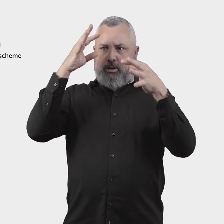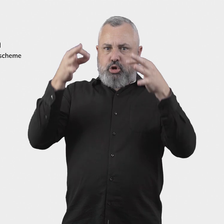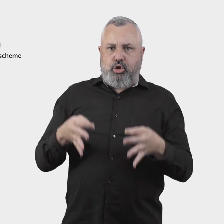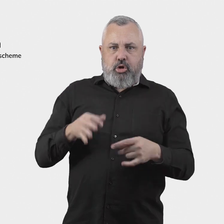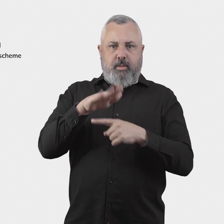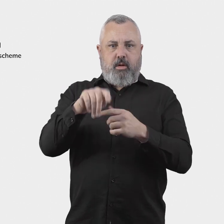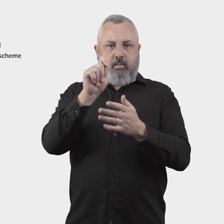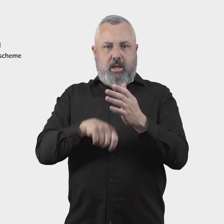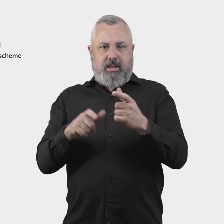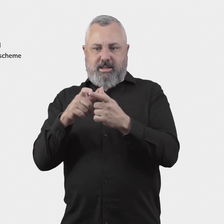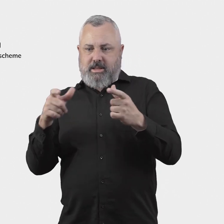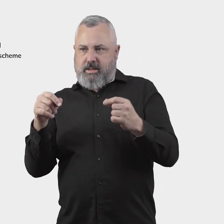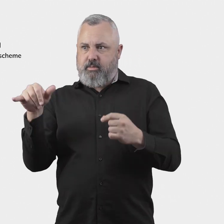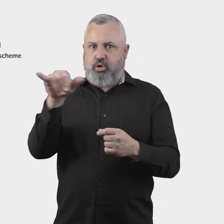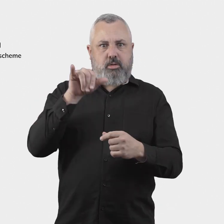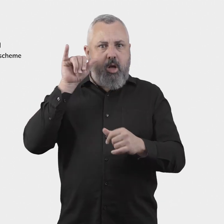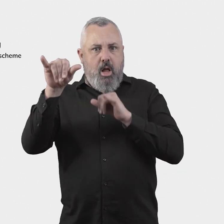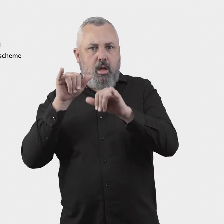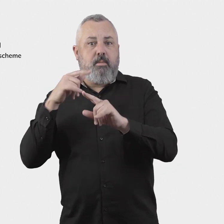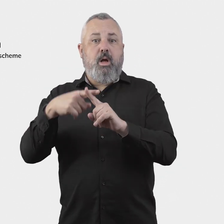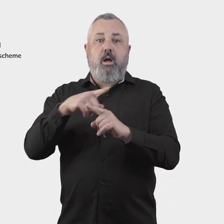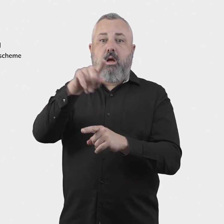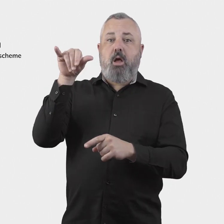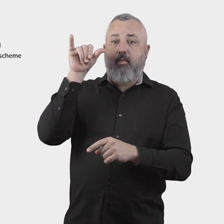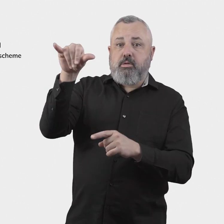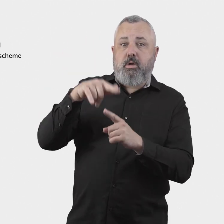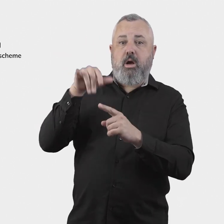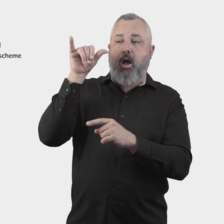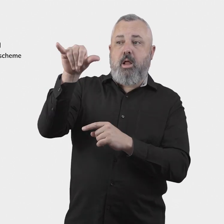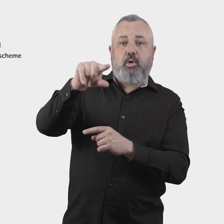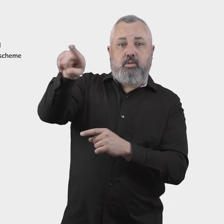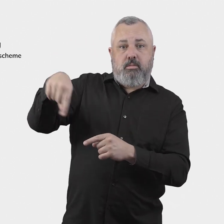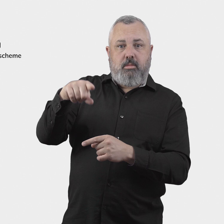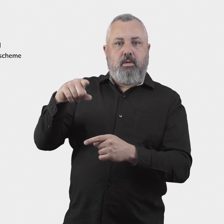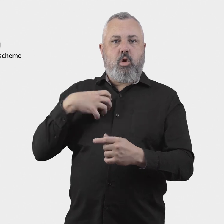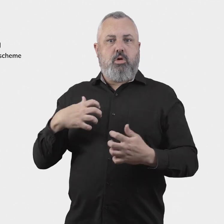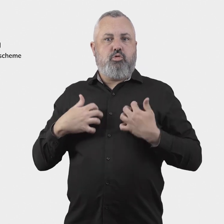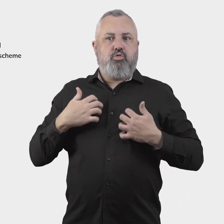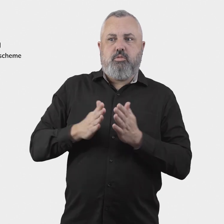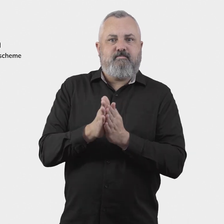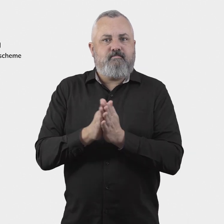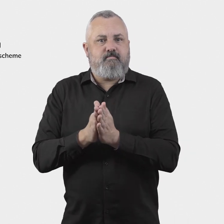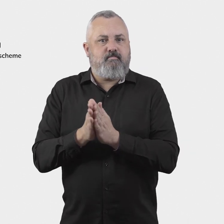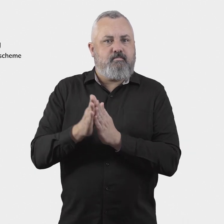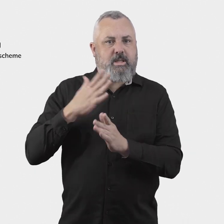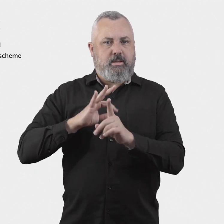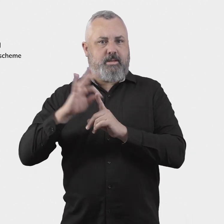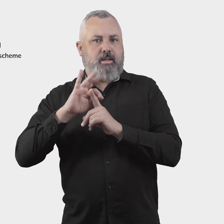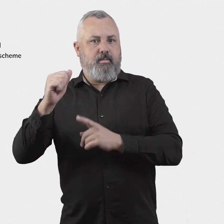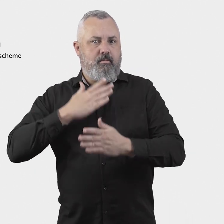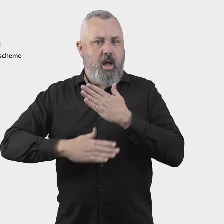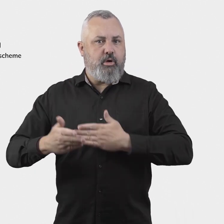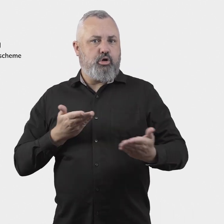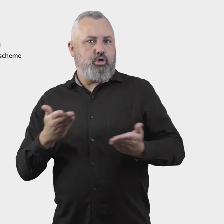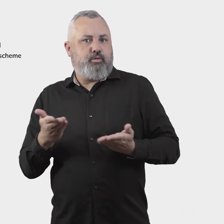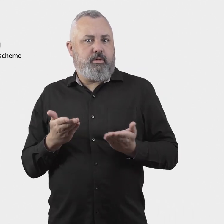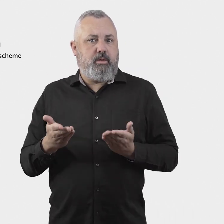informed air travel decisions, and incentivising airlines and airports to